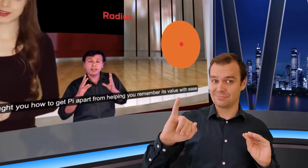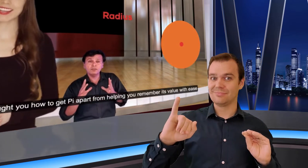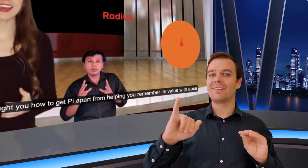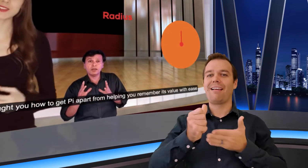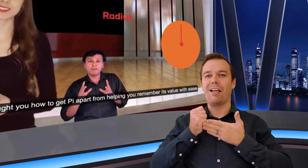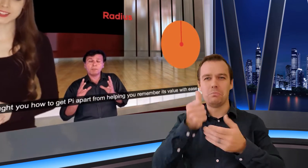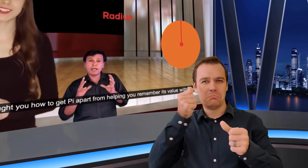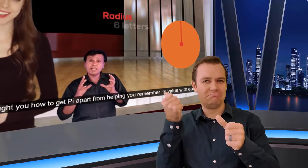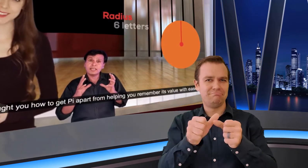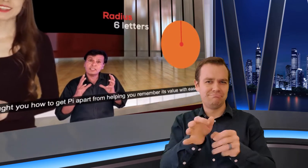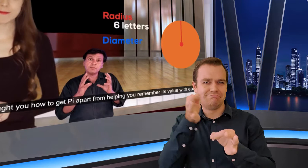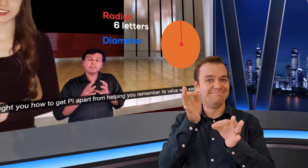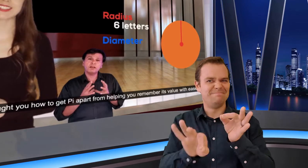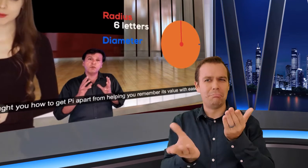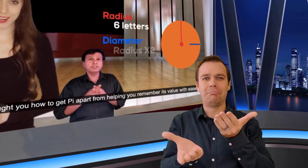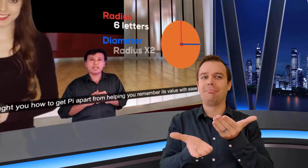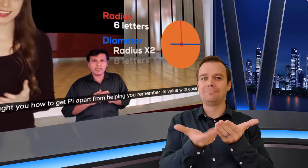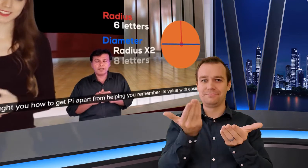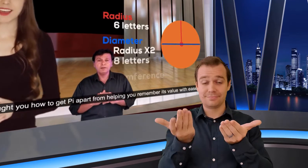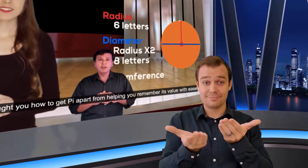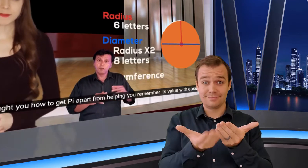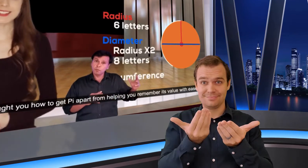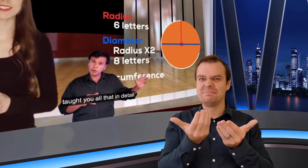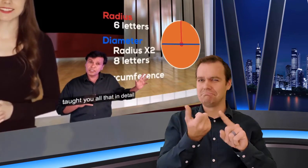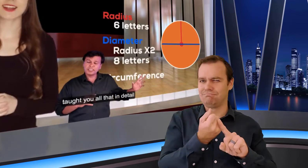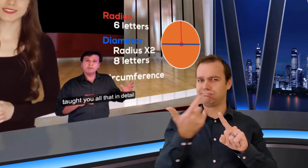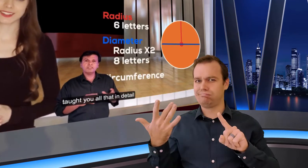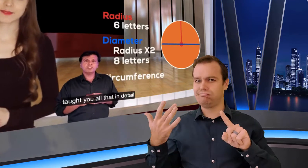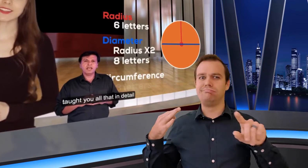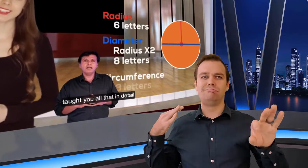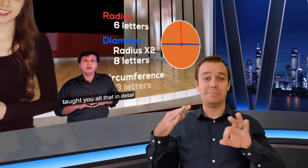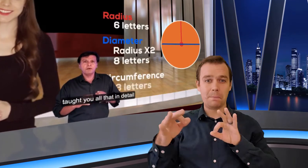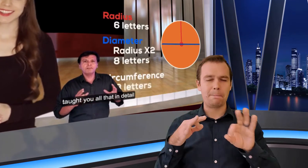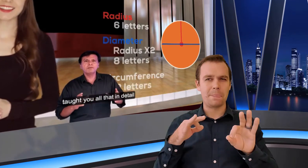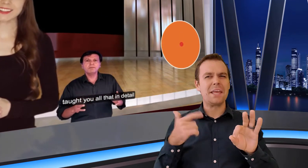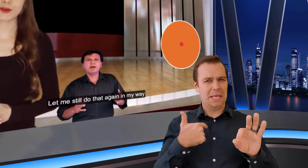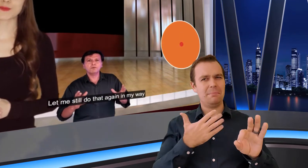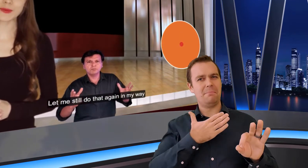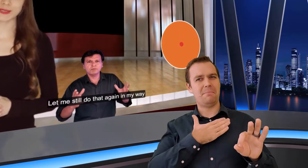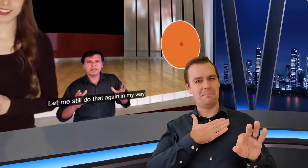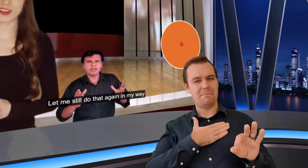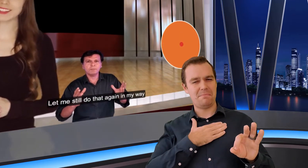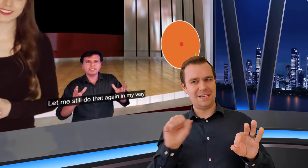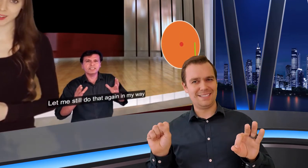We have taught you how to get Pi apart from helping you remember its value with ease taught you all that in detail